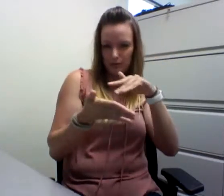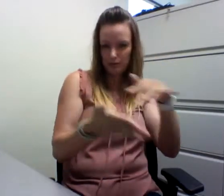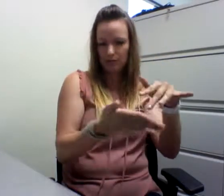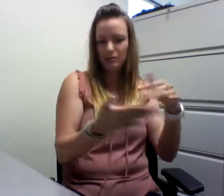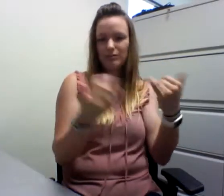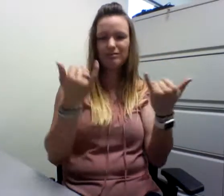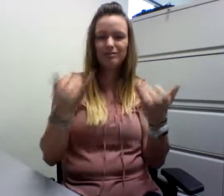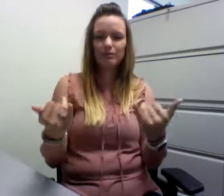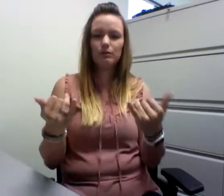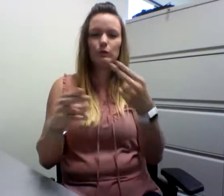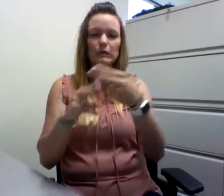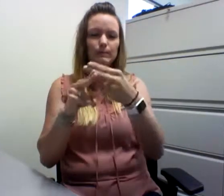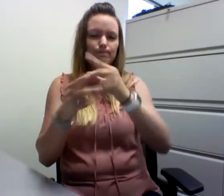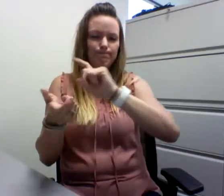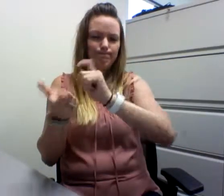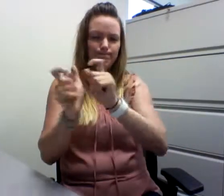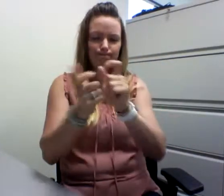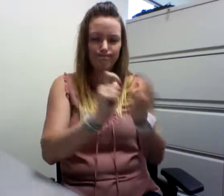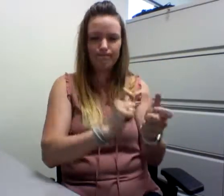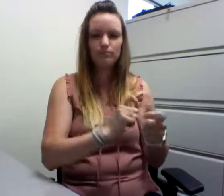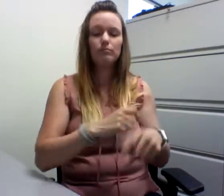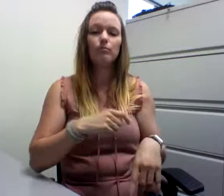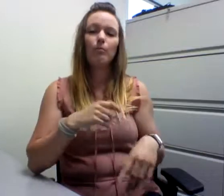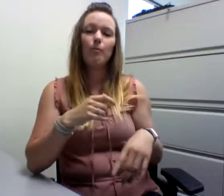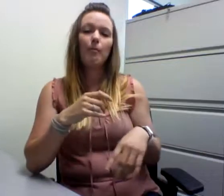you see studies change their names